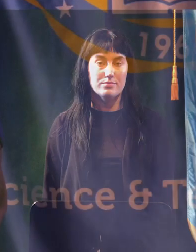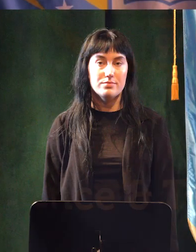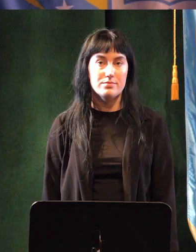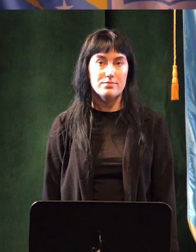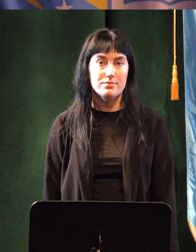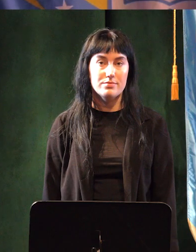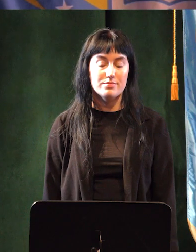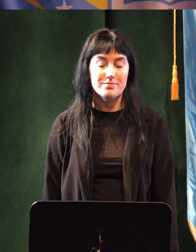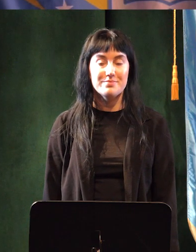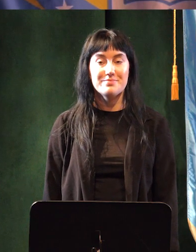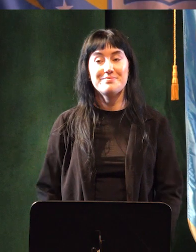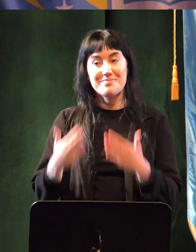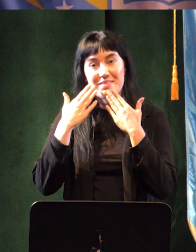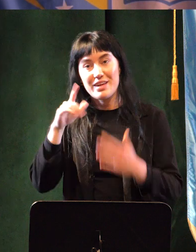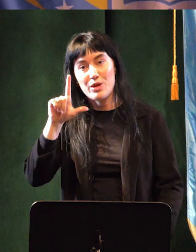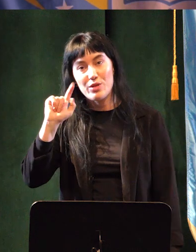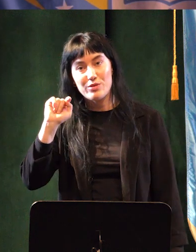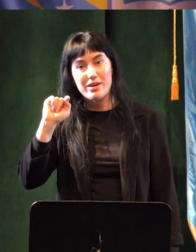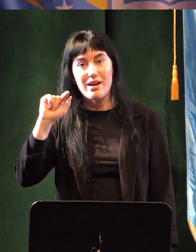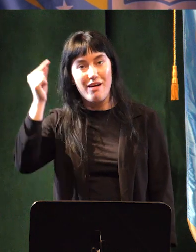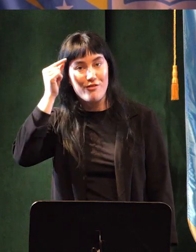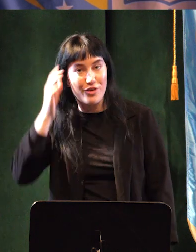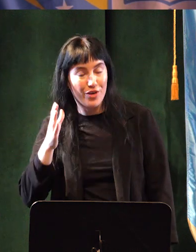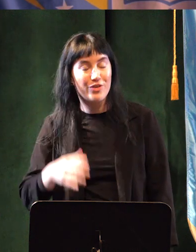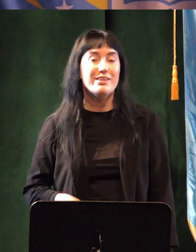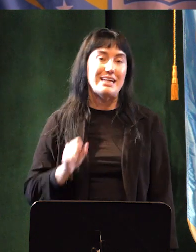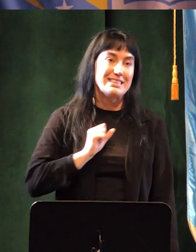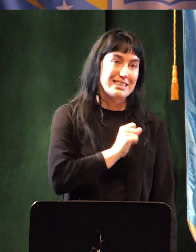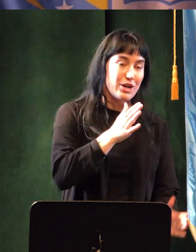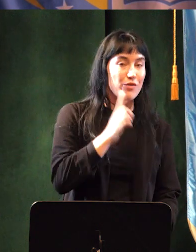Thank You lieutenant governor HoCo and Senator Schumer for your remarks